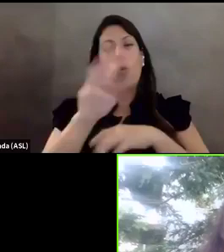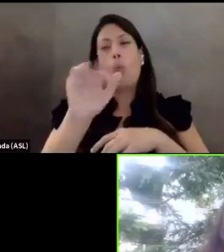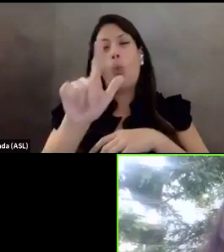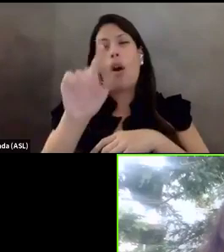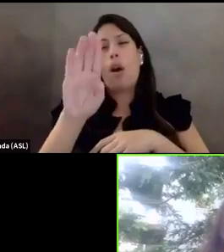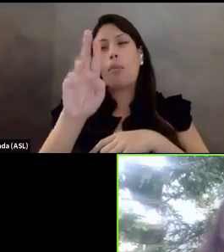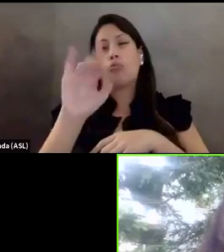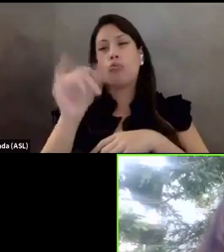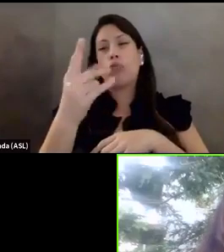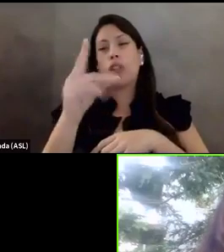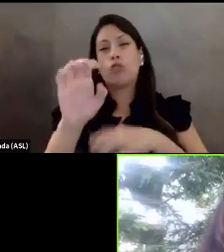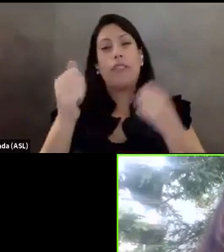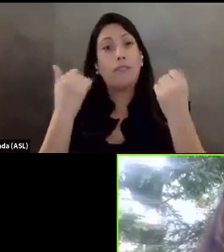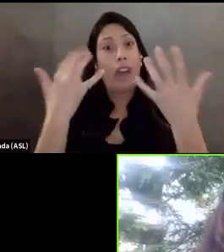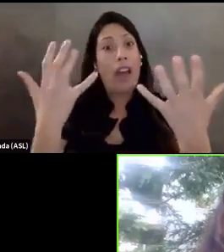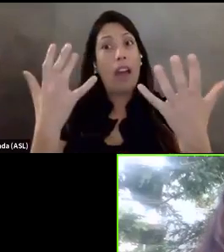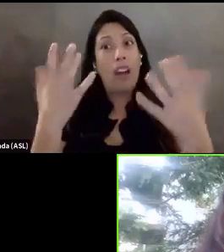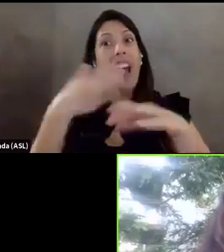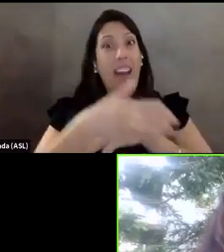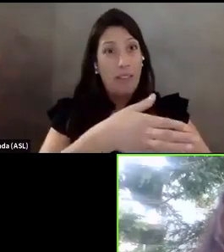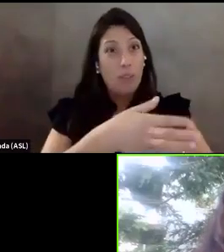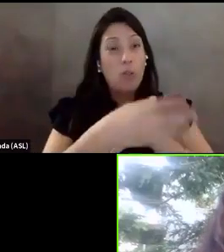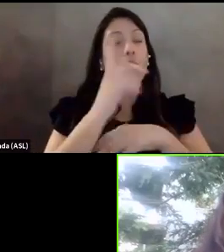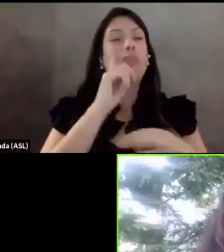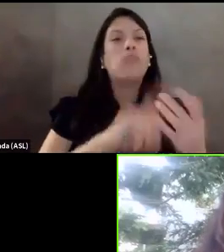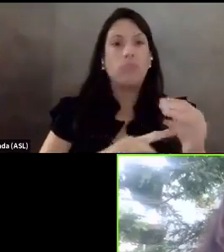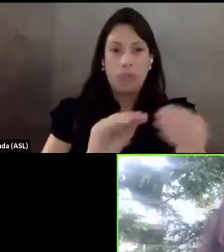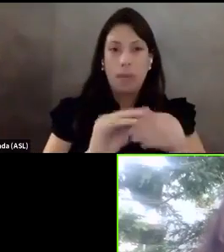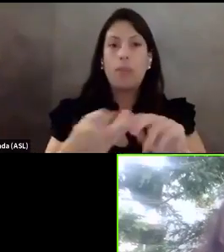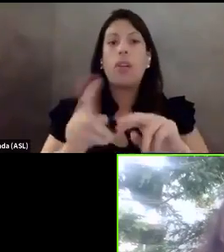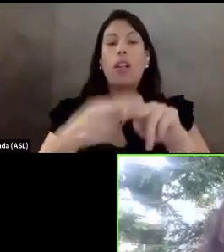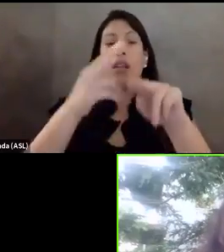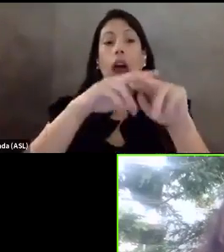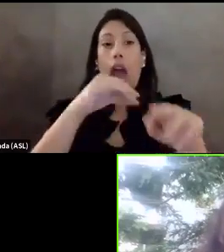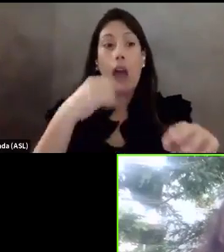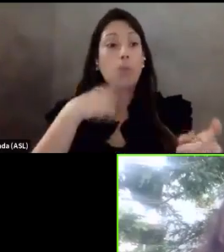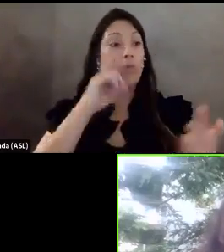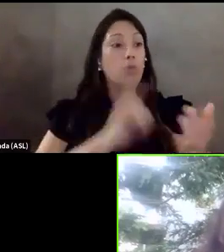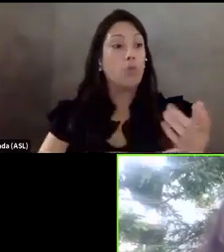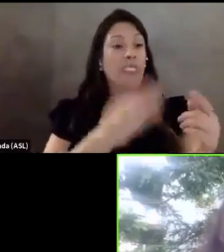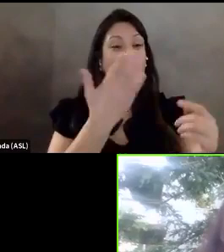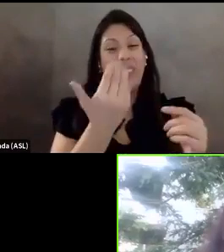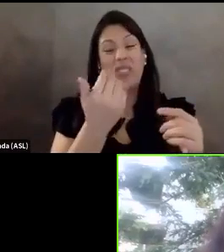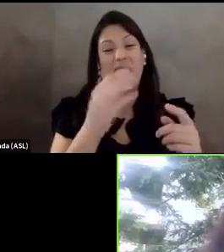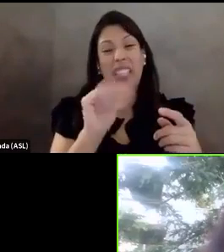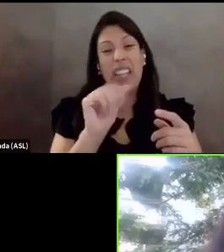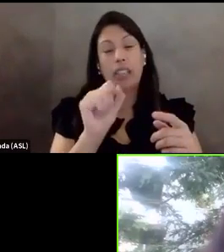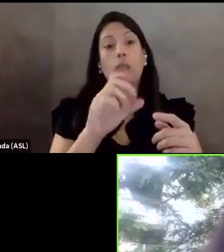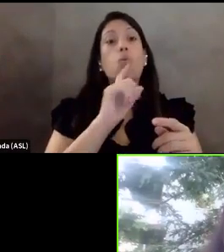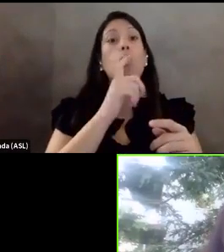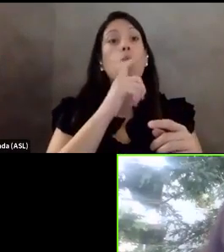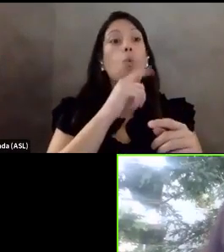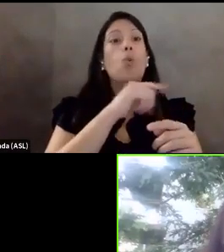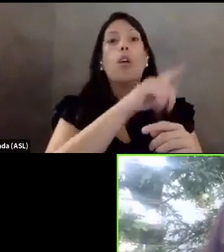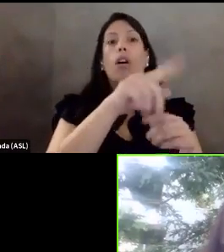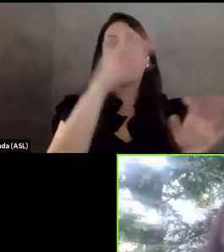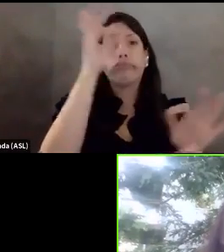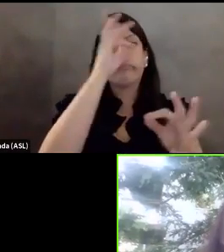and we were able to attribute at least 15 cases and likely there were more that were undetected due to the evacuation.